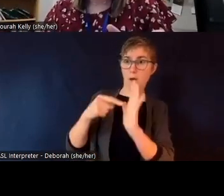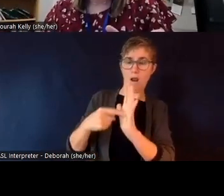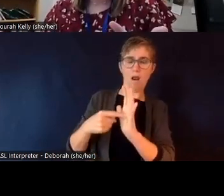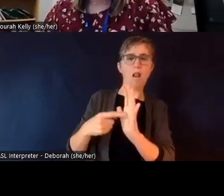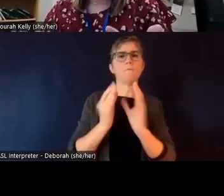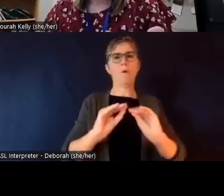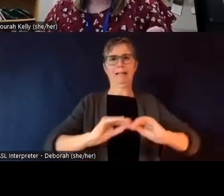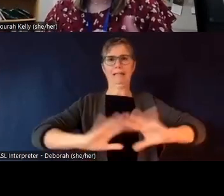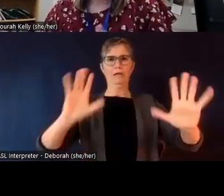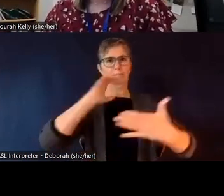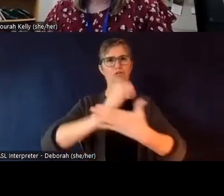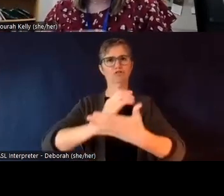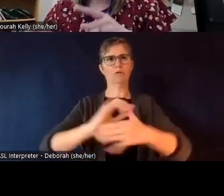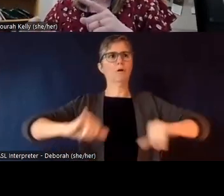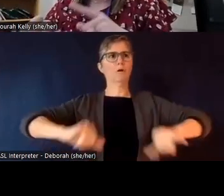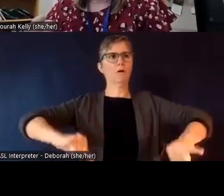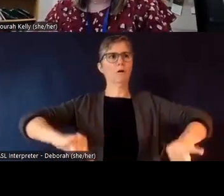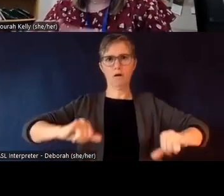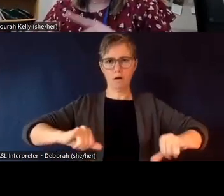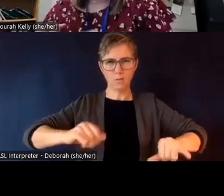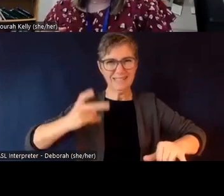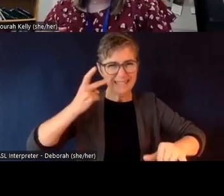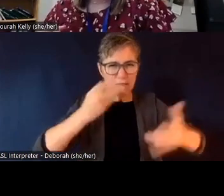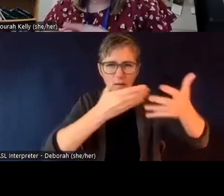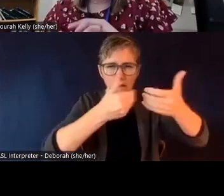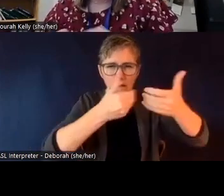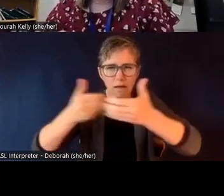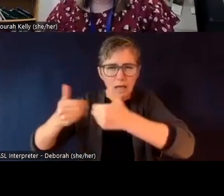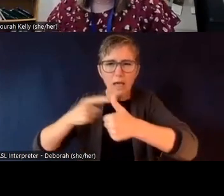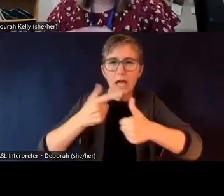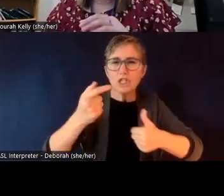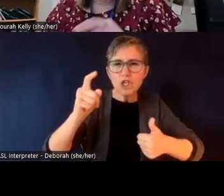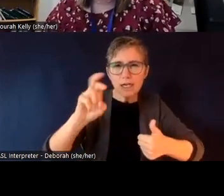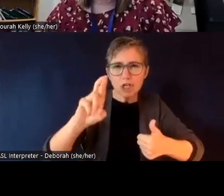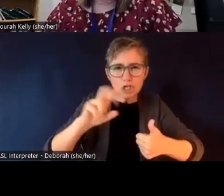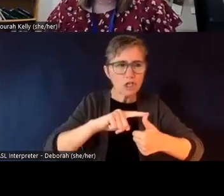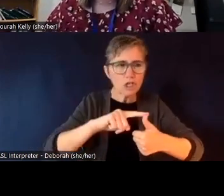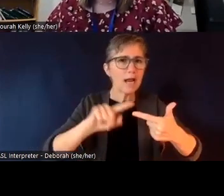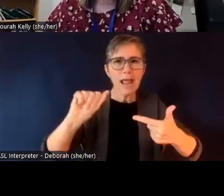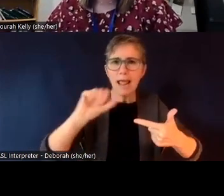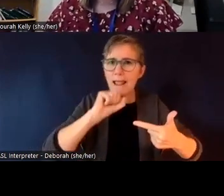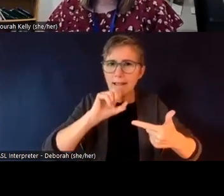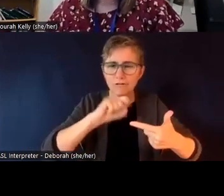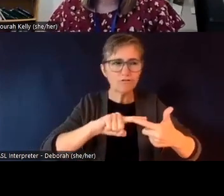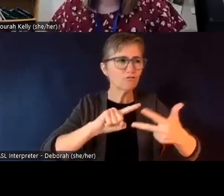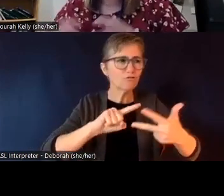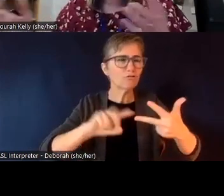of the contributions of things like gender, age, race, and sexual identity. So there are